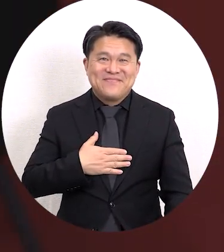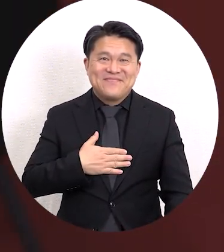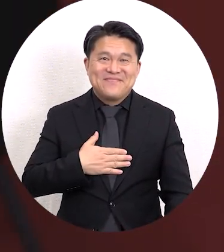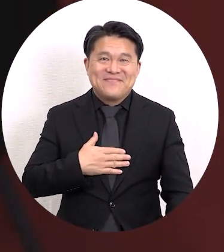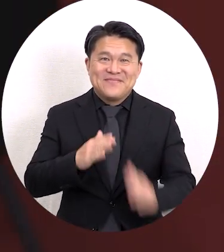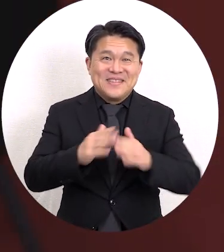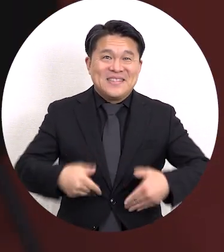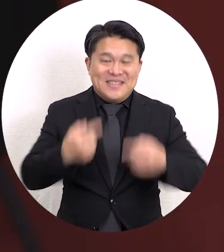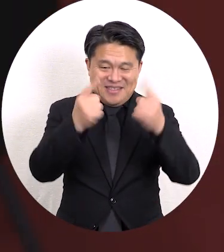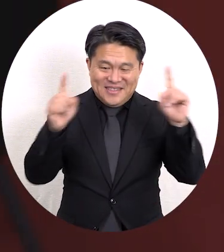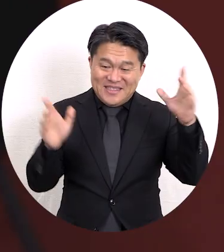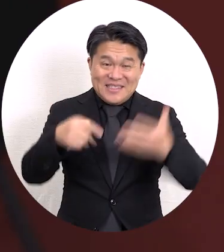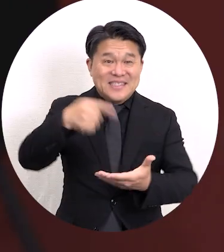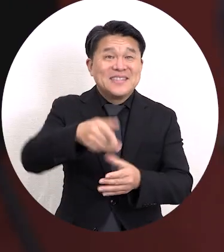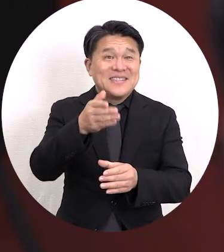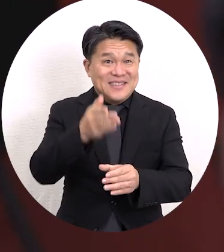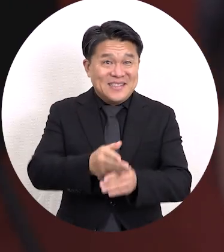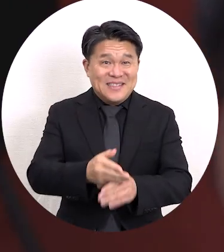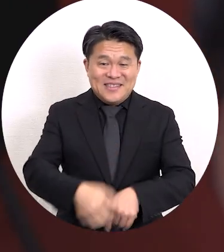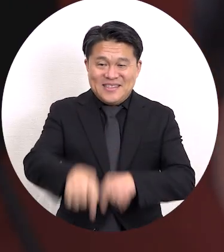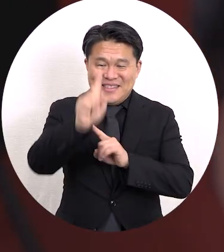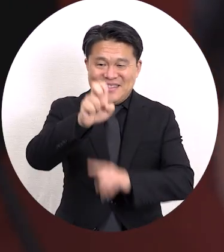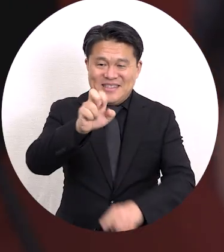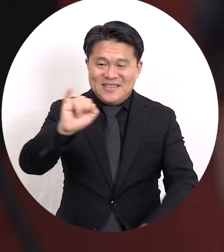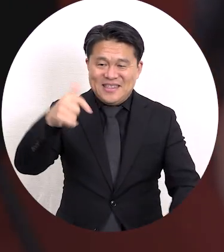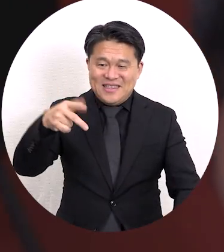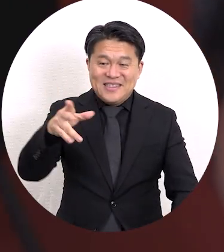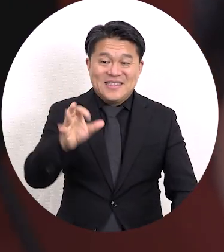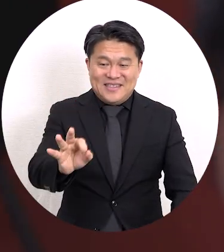and I teach students at Chonnam National University.